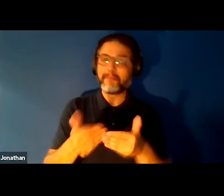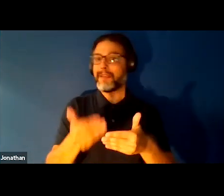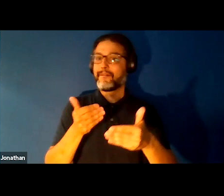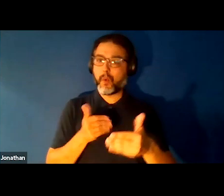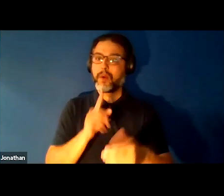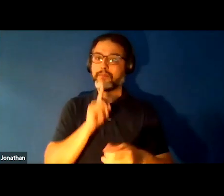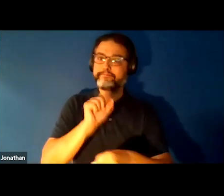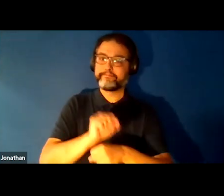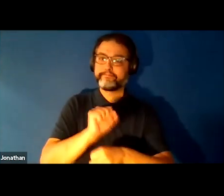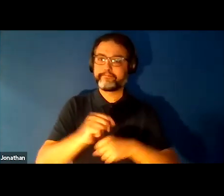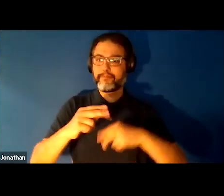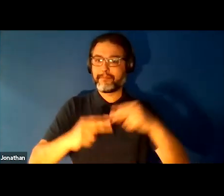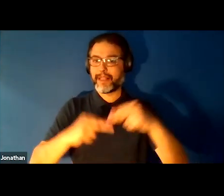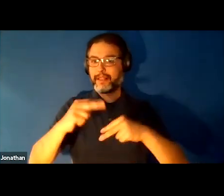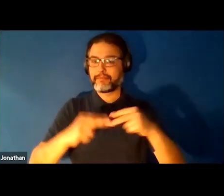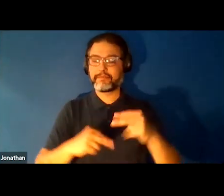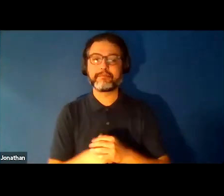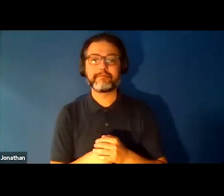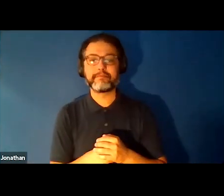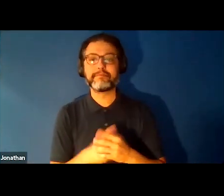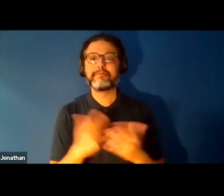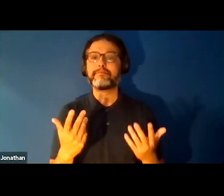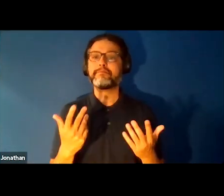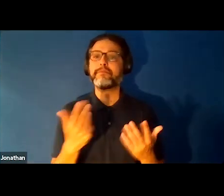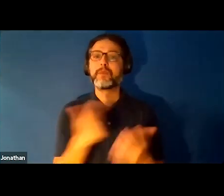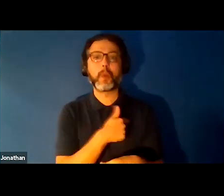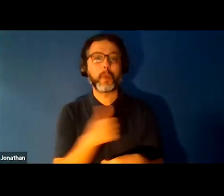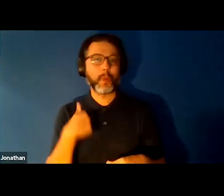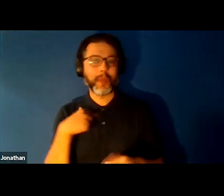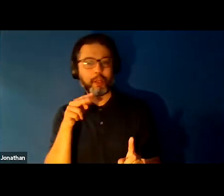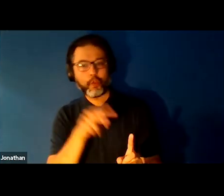And it had to do with the relationships and sitting so that you could sign.